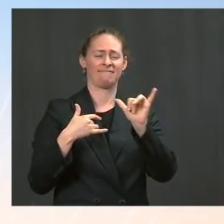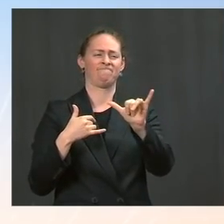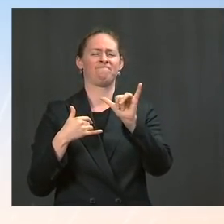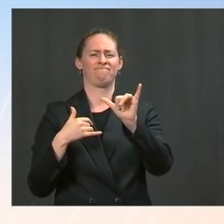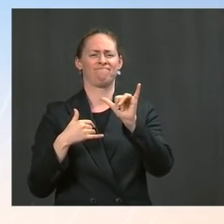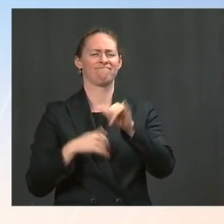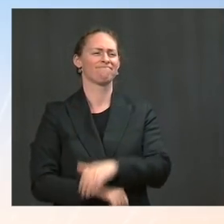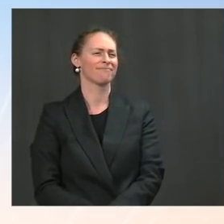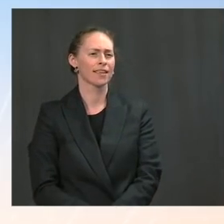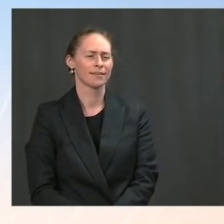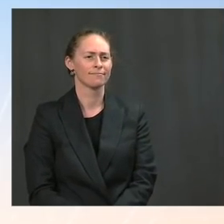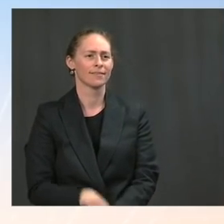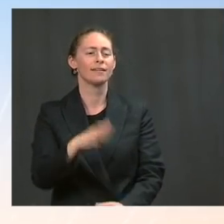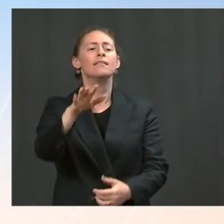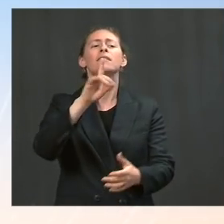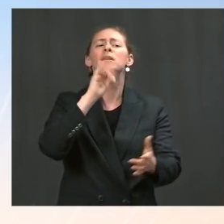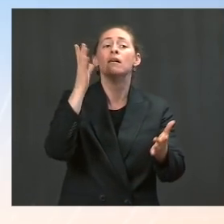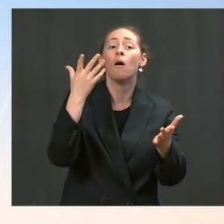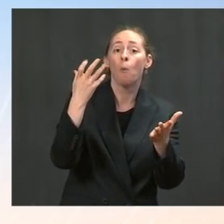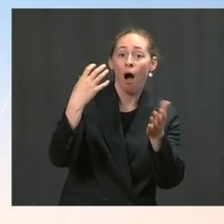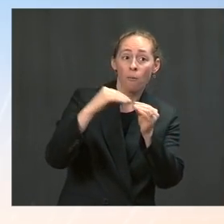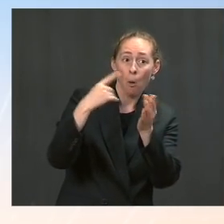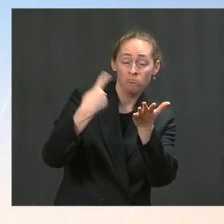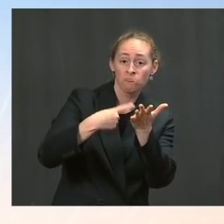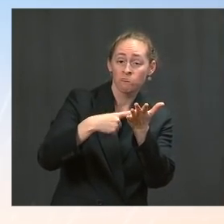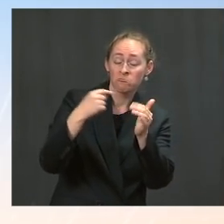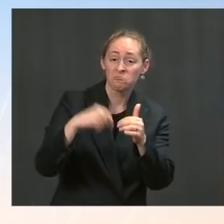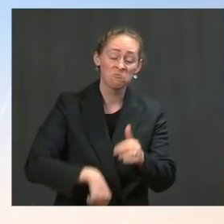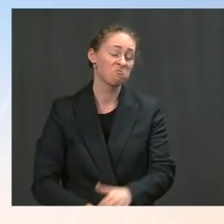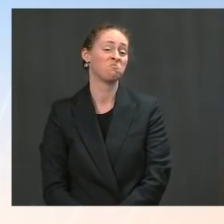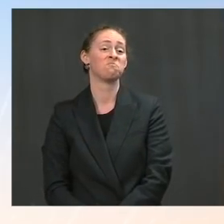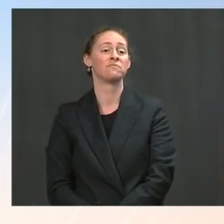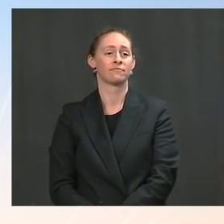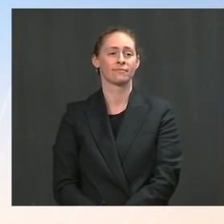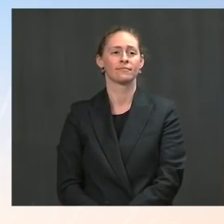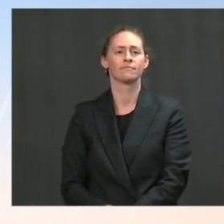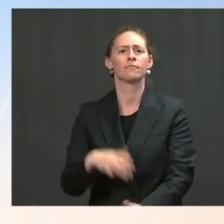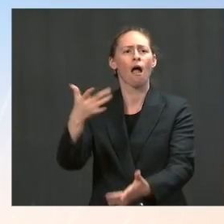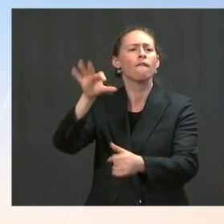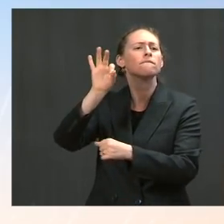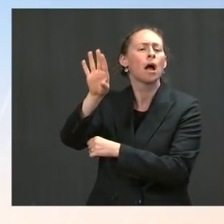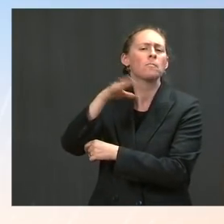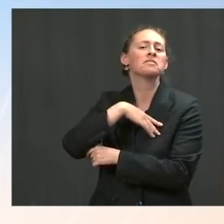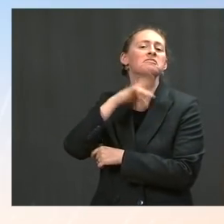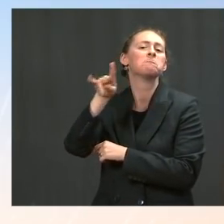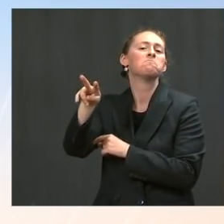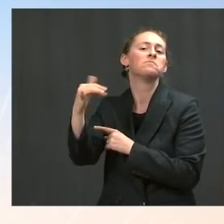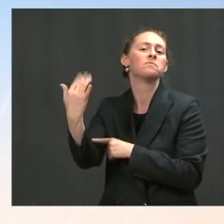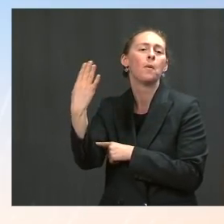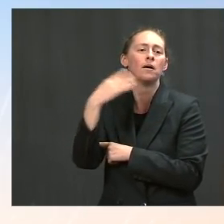I'm happy to discuss it. The Press: Okay, and just about things that are on Facebook: I looked this morning, there are videos of Dr. Fauci from 2020,